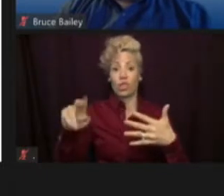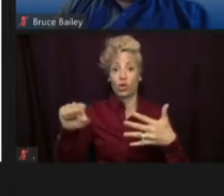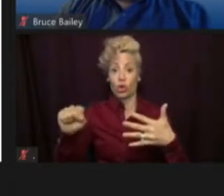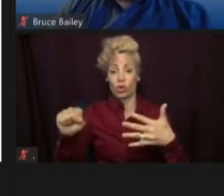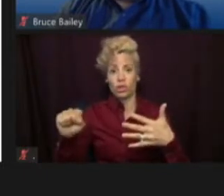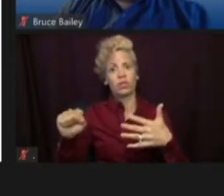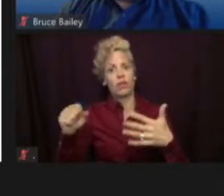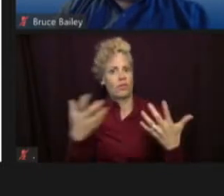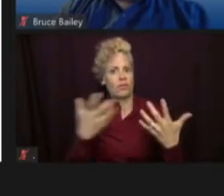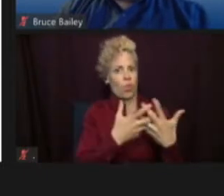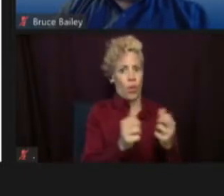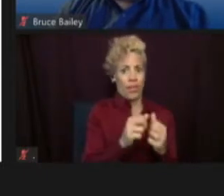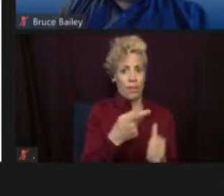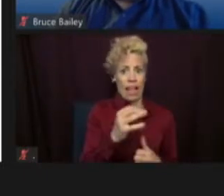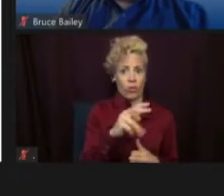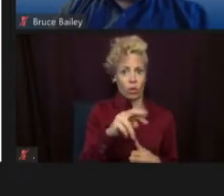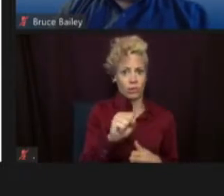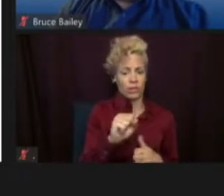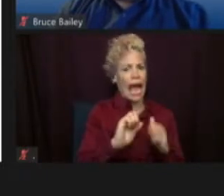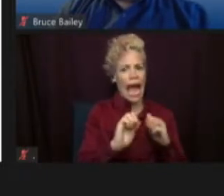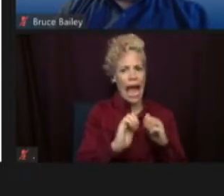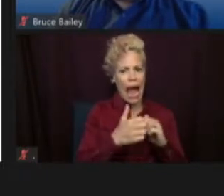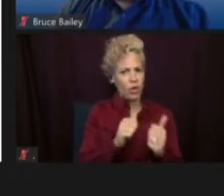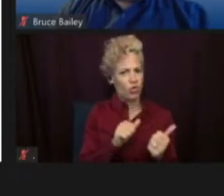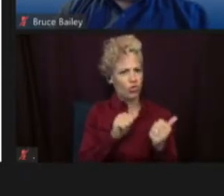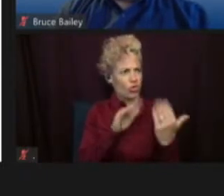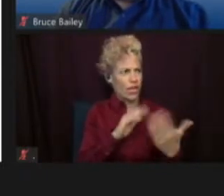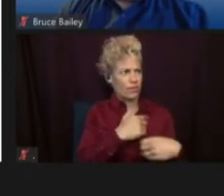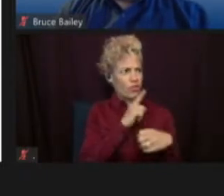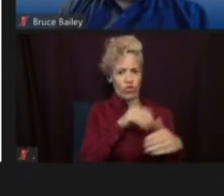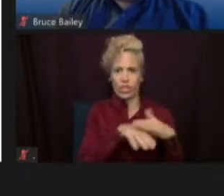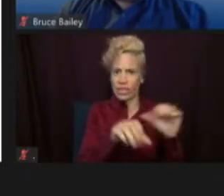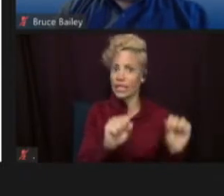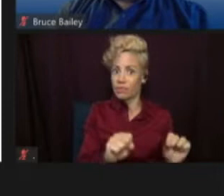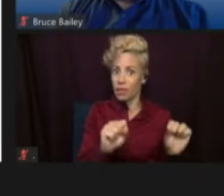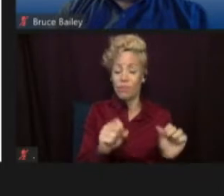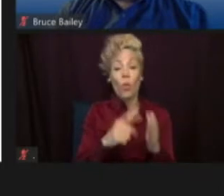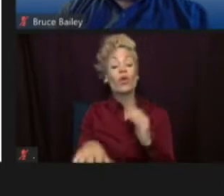And finally, what are the other concerns that had to be addressed? Issues such as security,